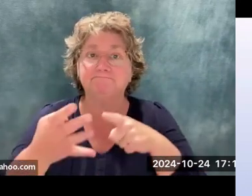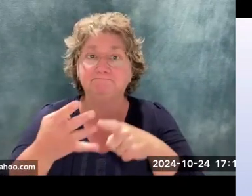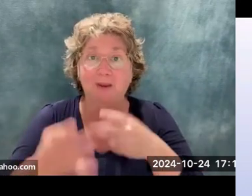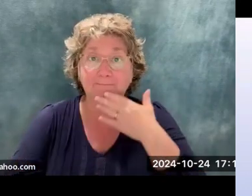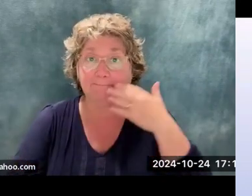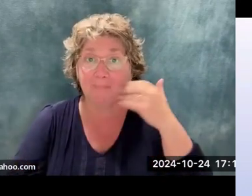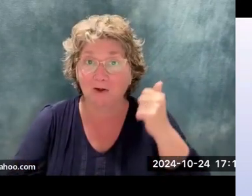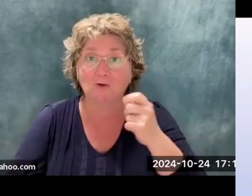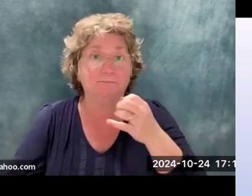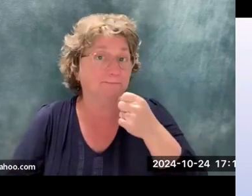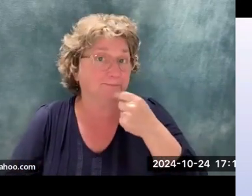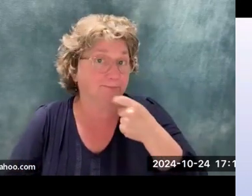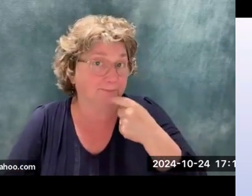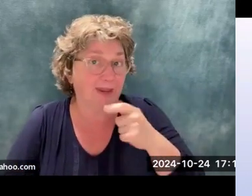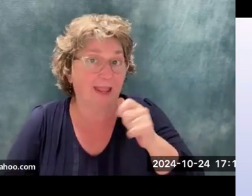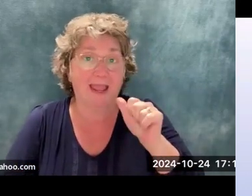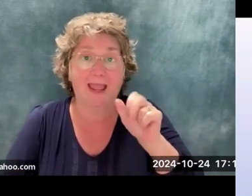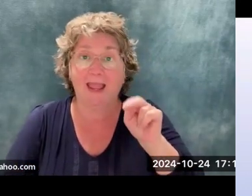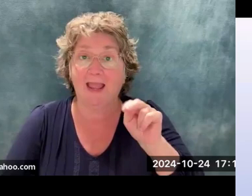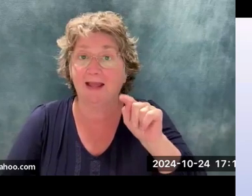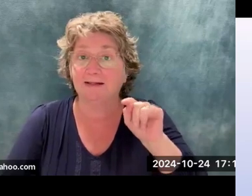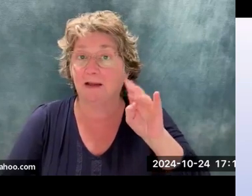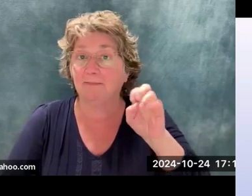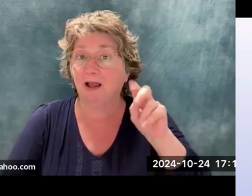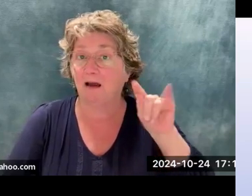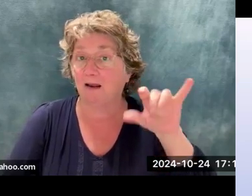diminution in the death rate for infectious diseases.